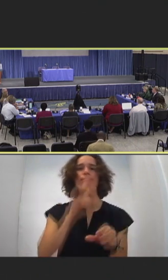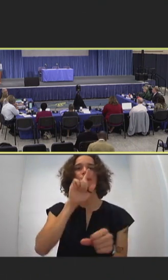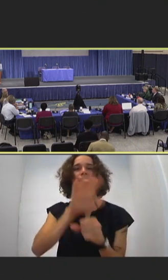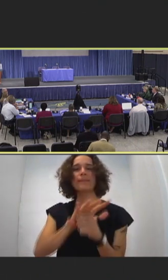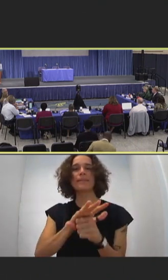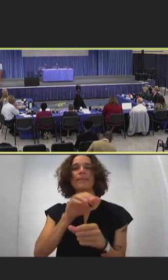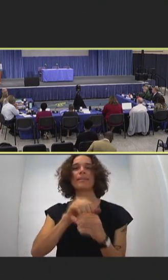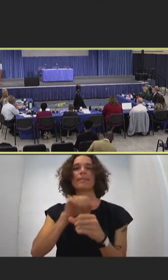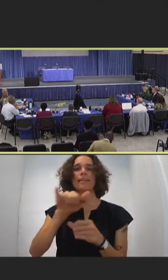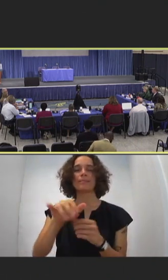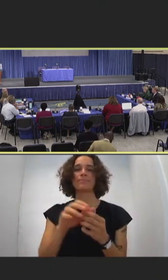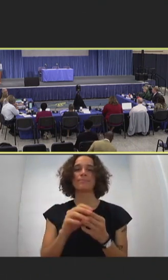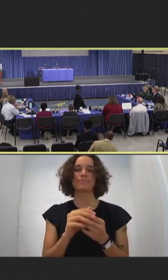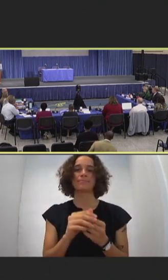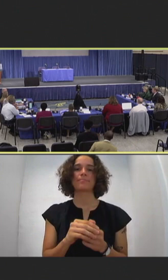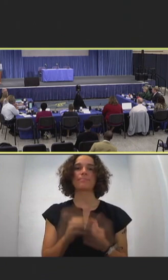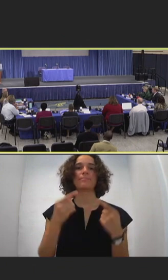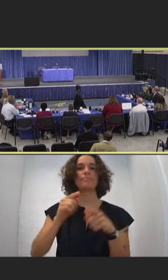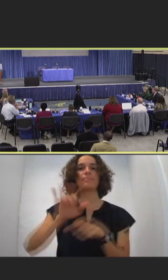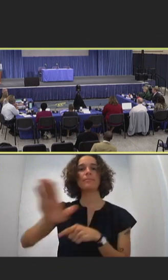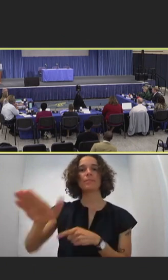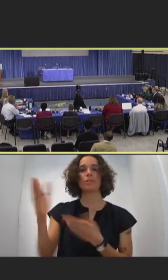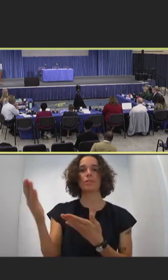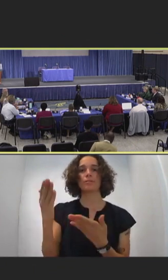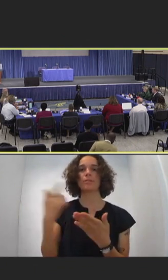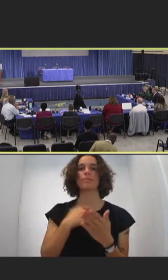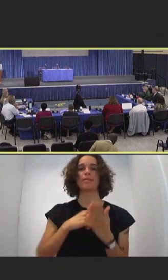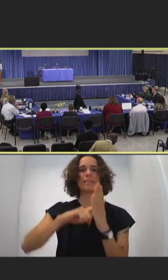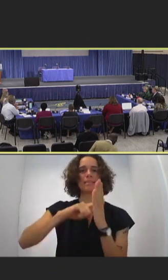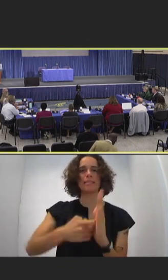she has made key contributions to reports, recommendations,